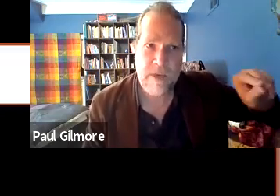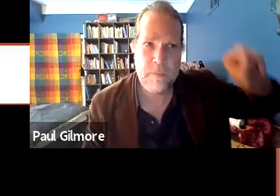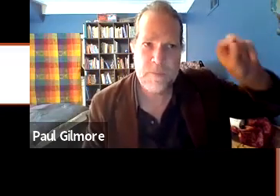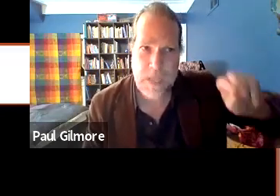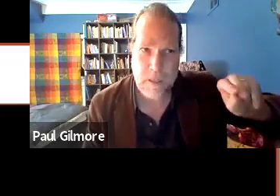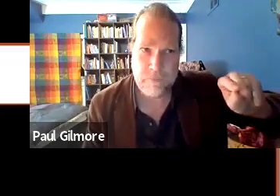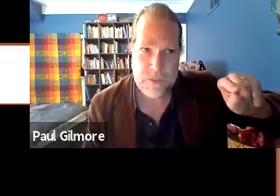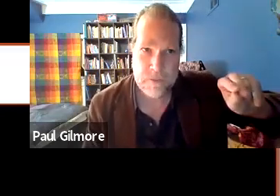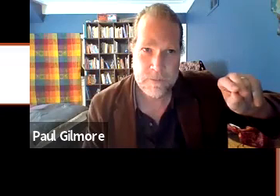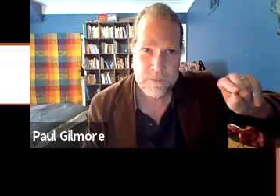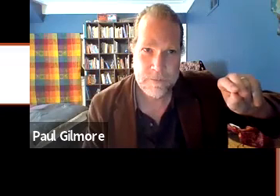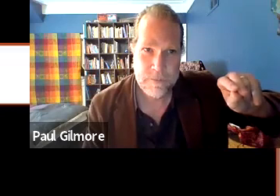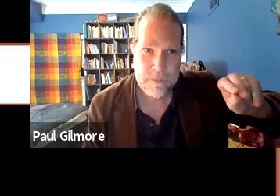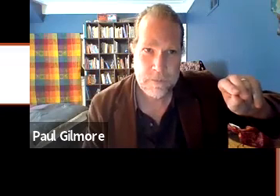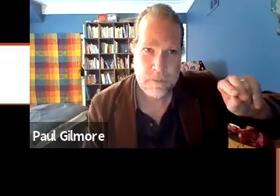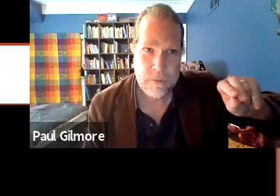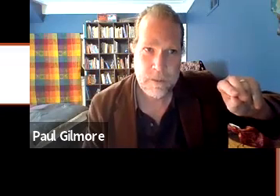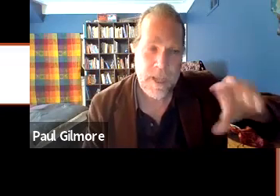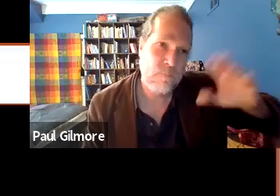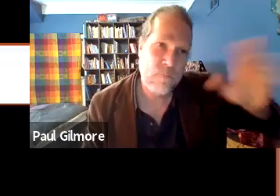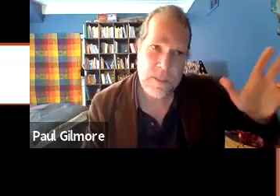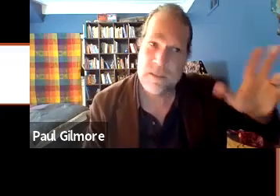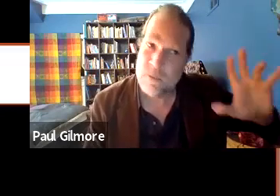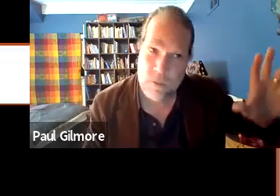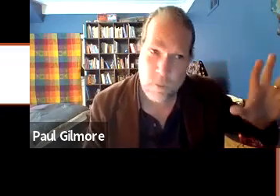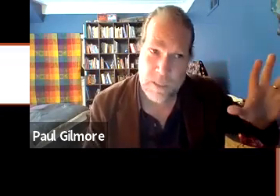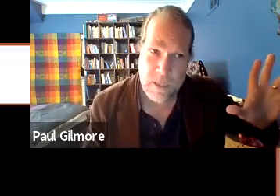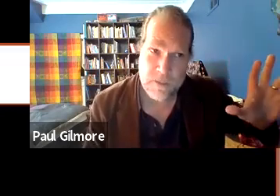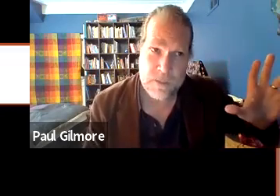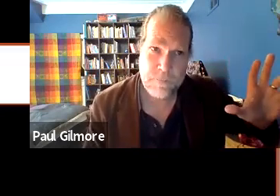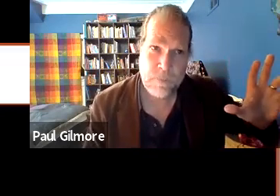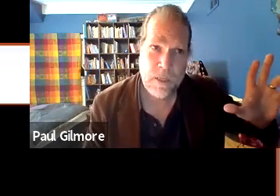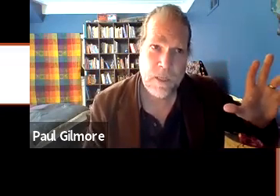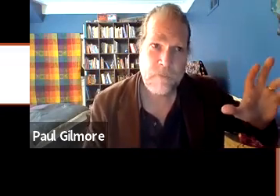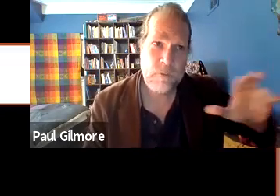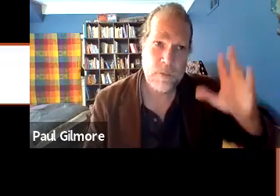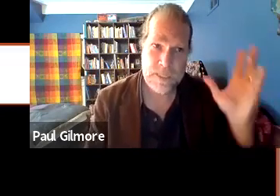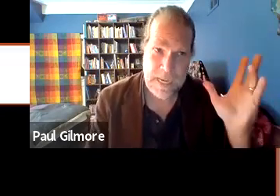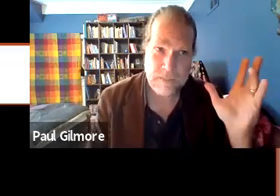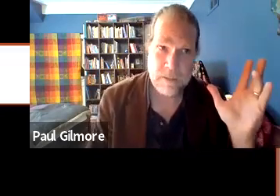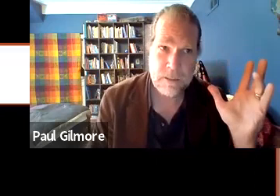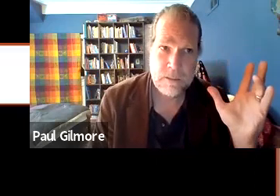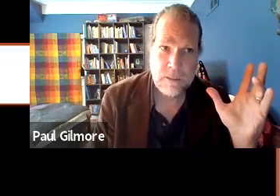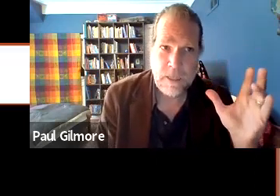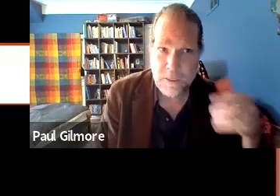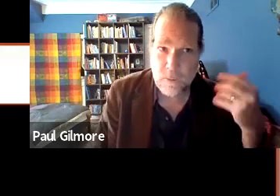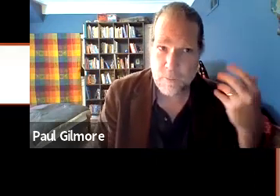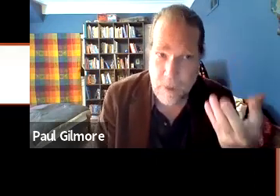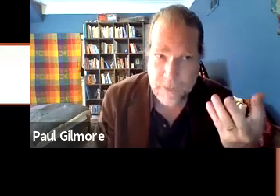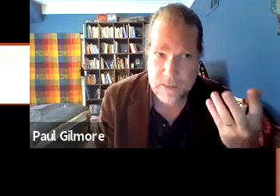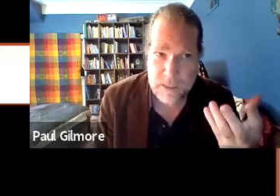themselves. And really nobody else. If you were a Catholic, and you were practicing